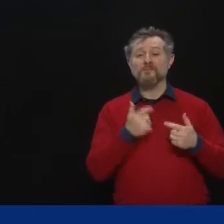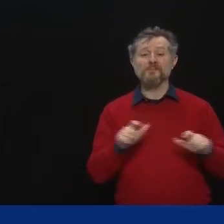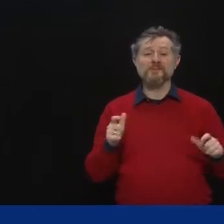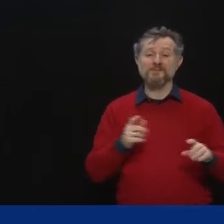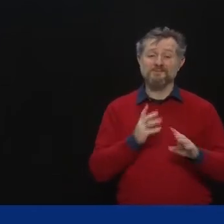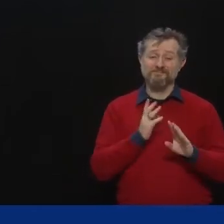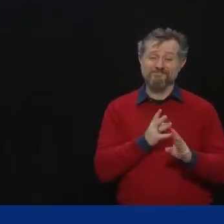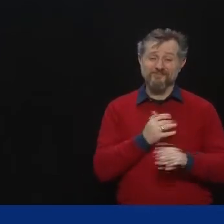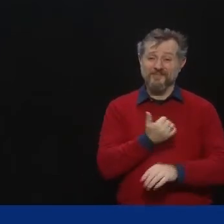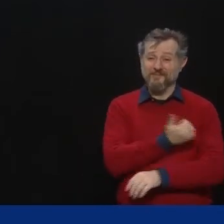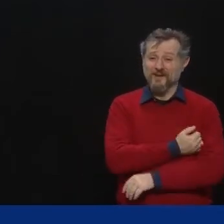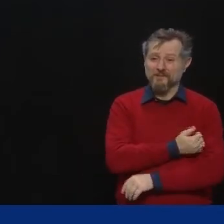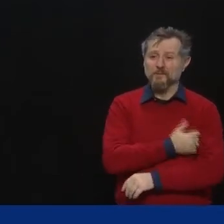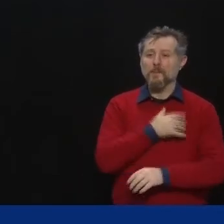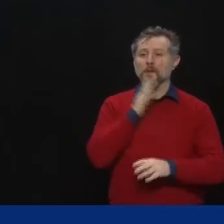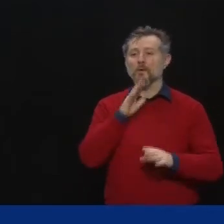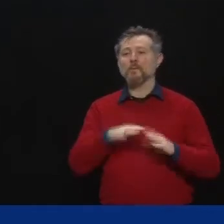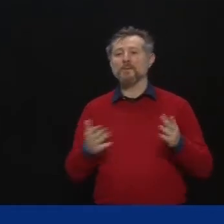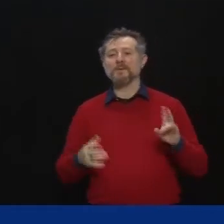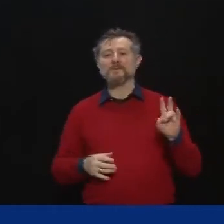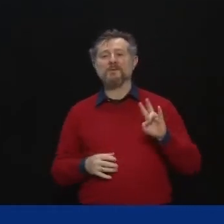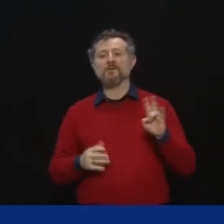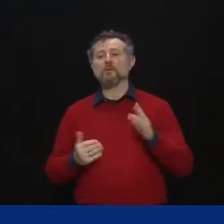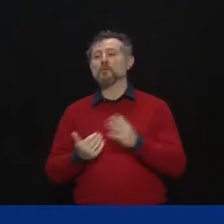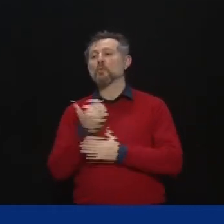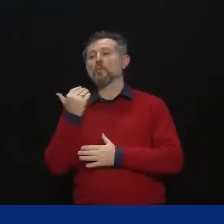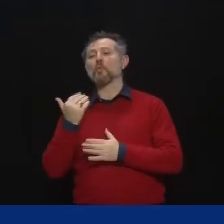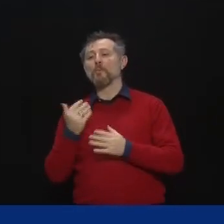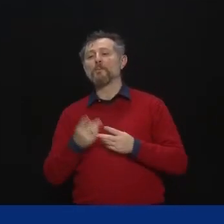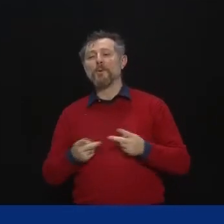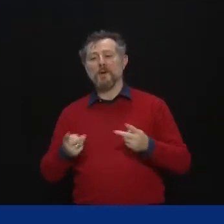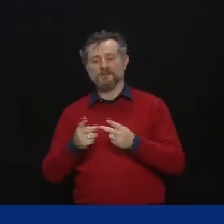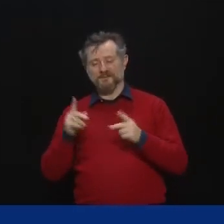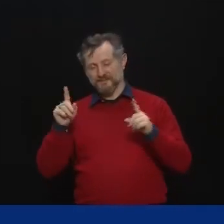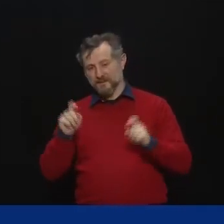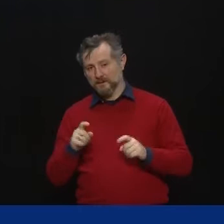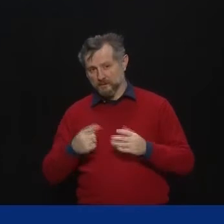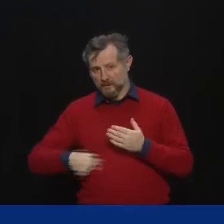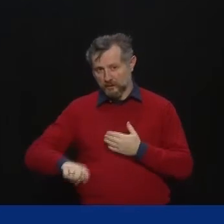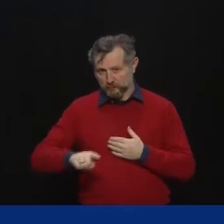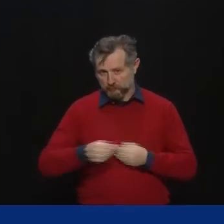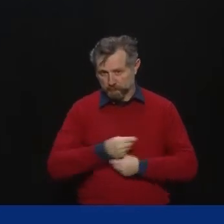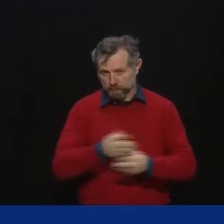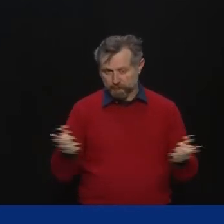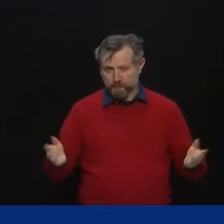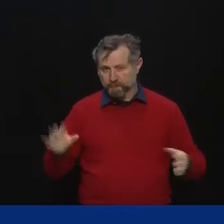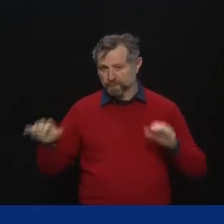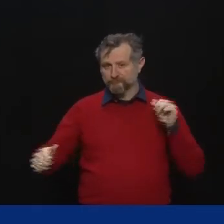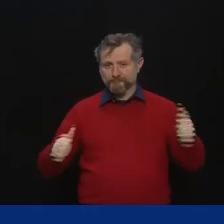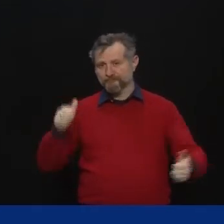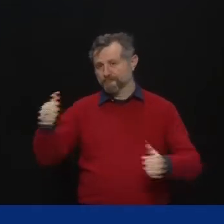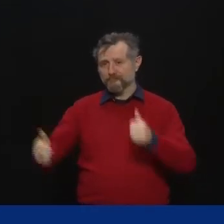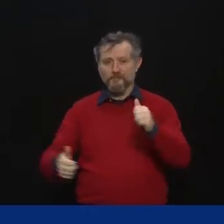ACROSS THE STATE. AS SOON AS WE GET THEM WE'LL PUT